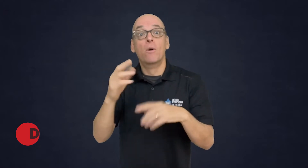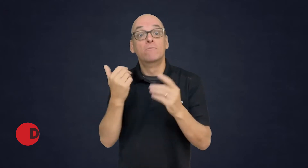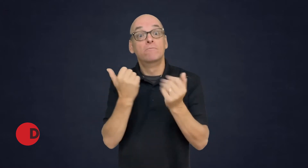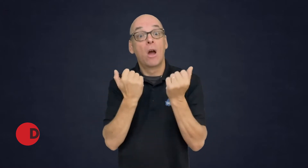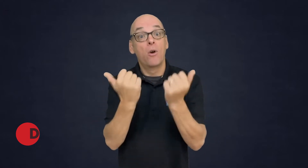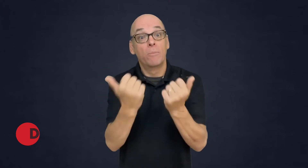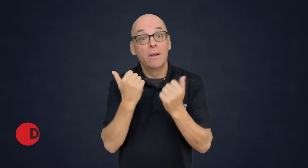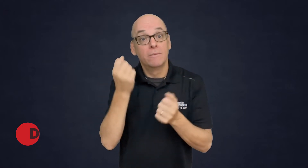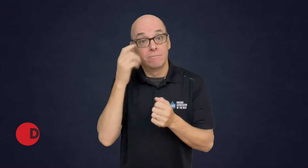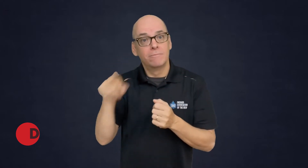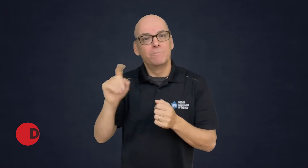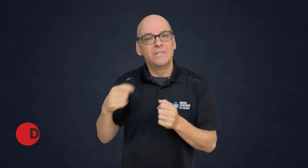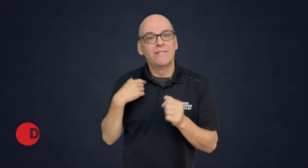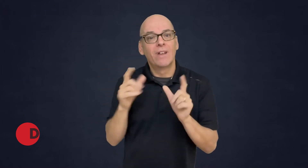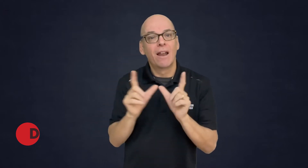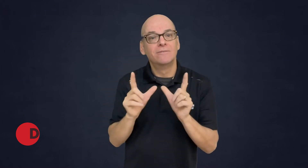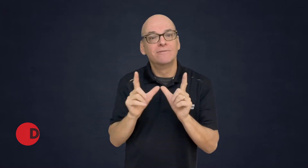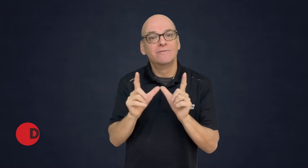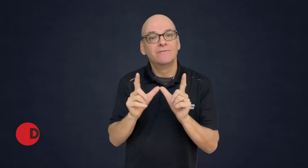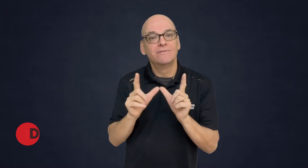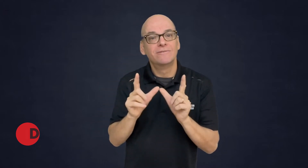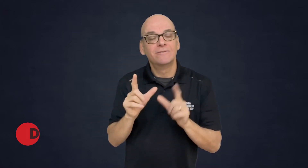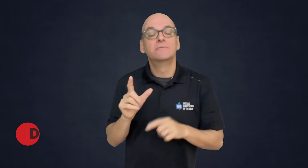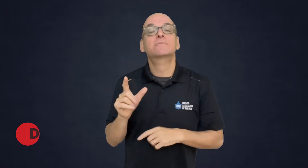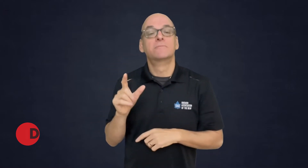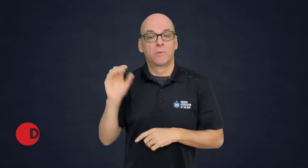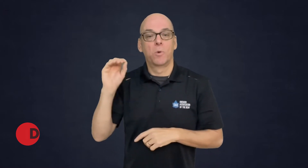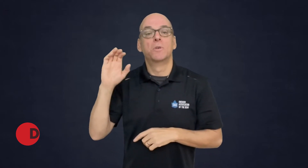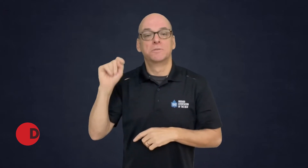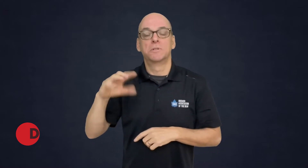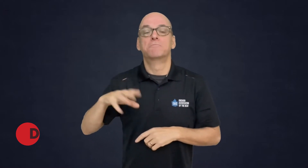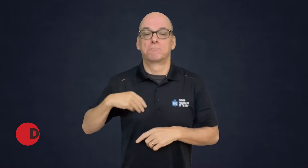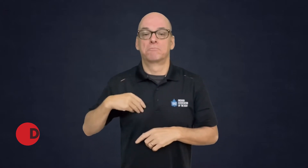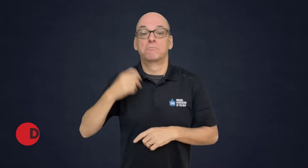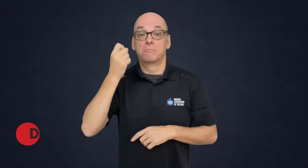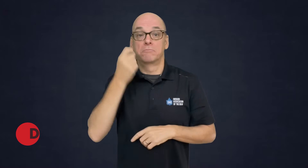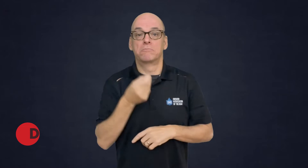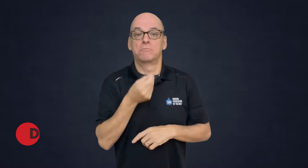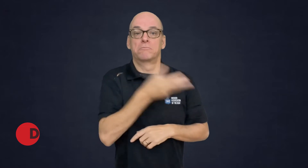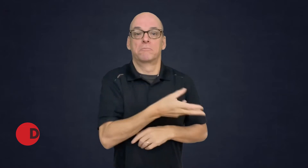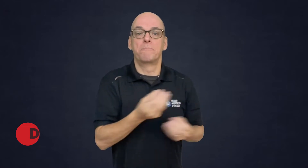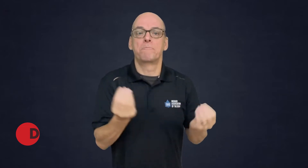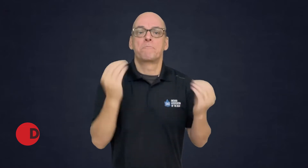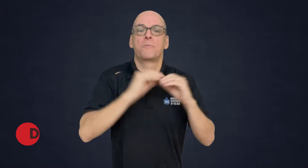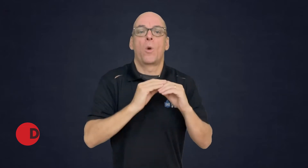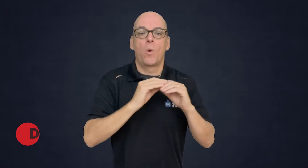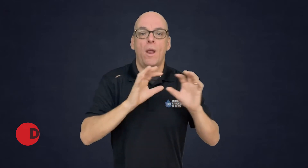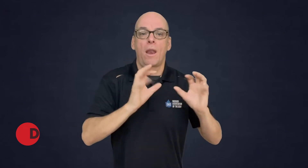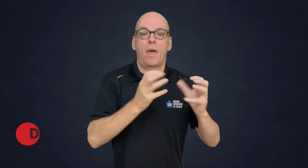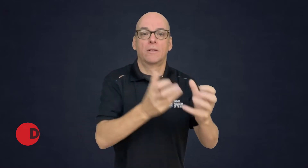they have licenses. OCT accepts these licenses but requires them to take more